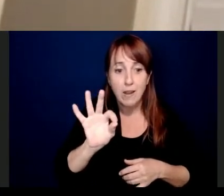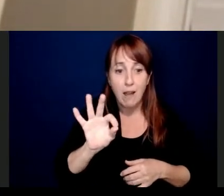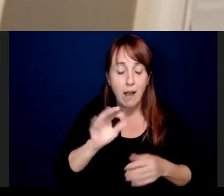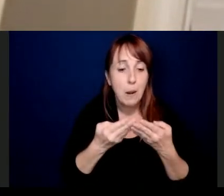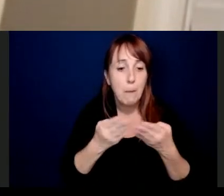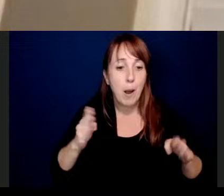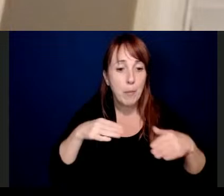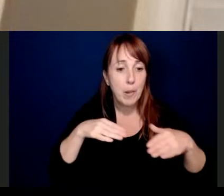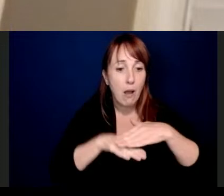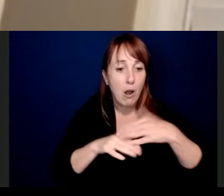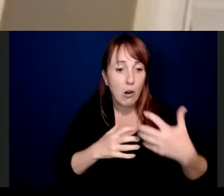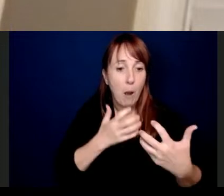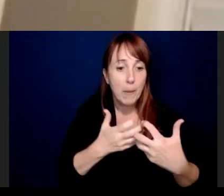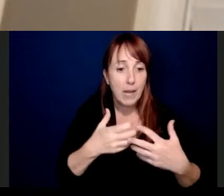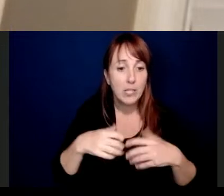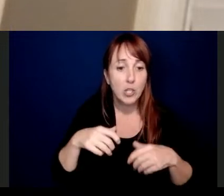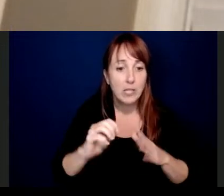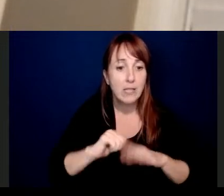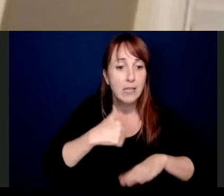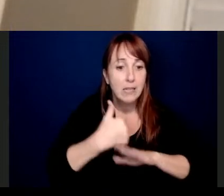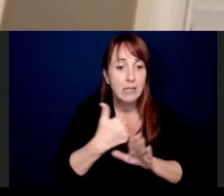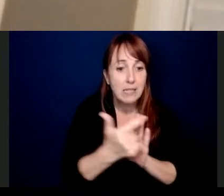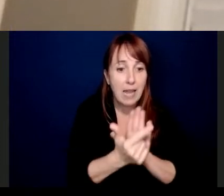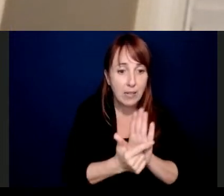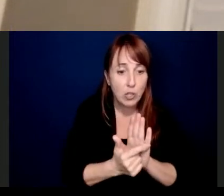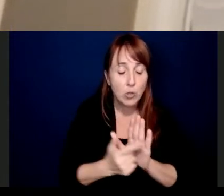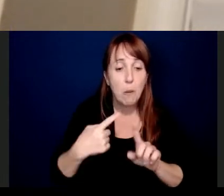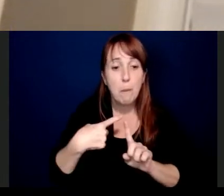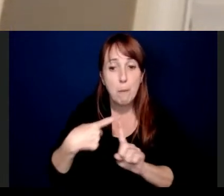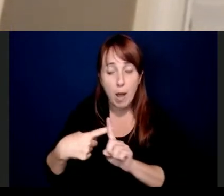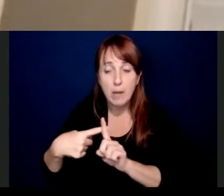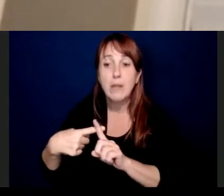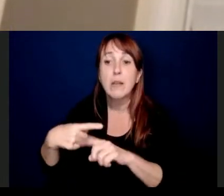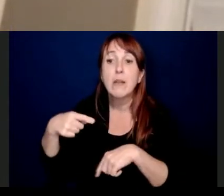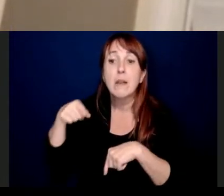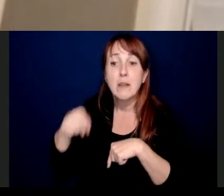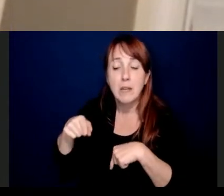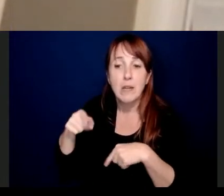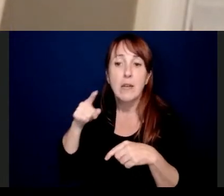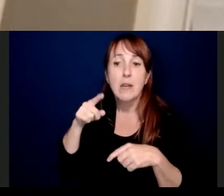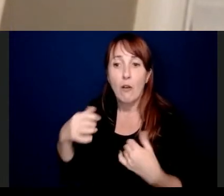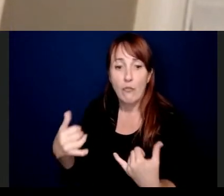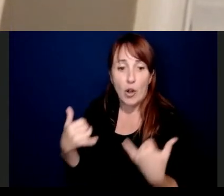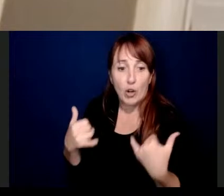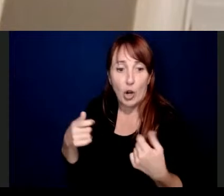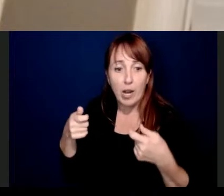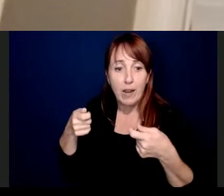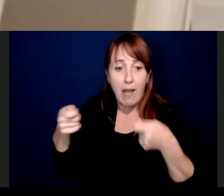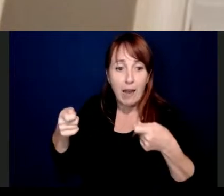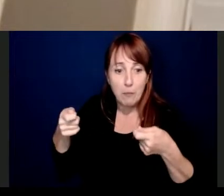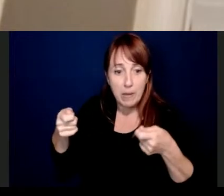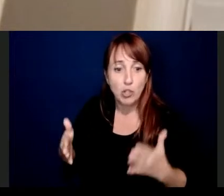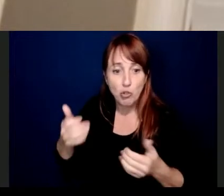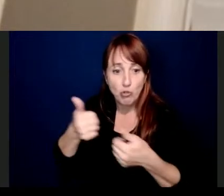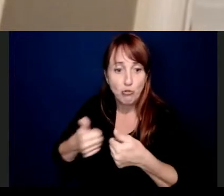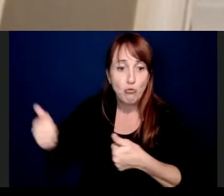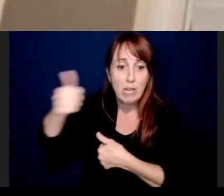But with respect to Americans with Disabilities Act, you know the current administration has put a hold on all